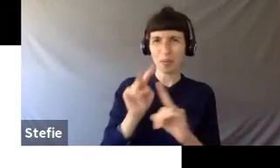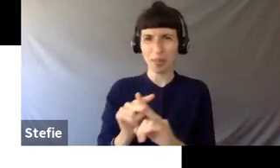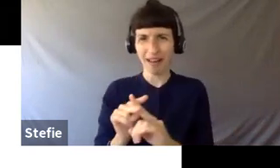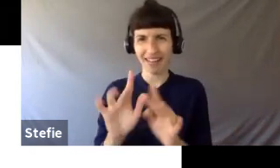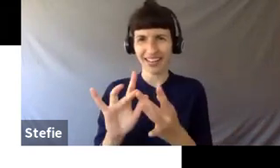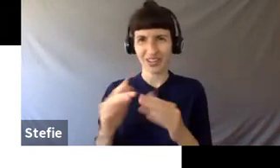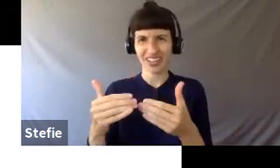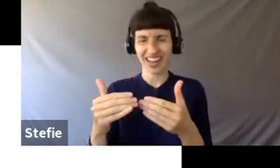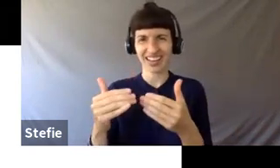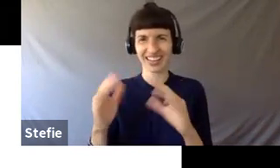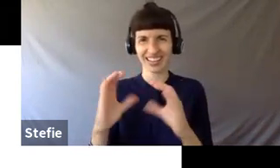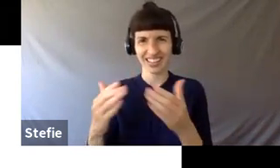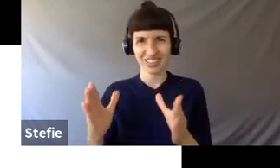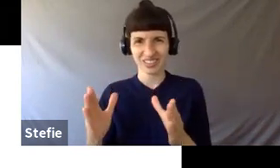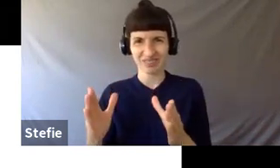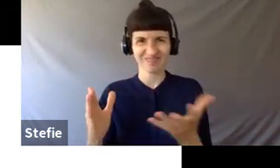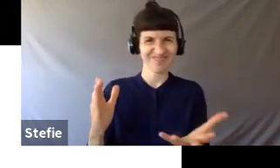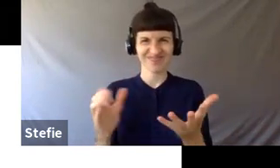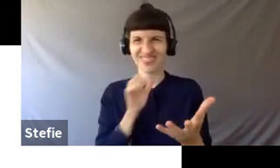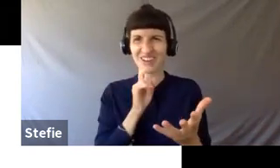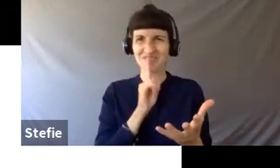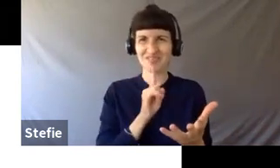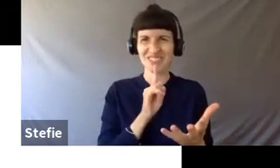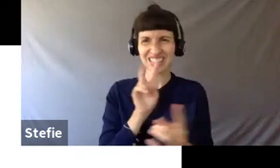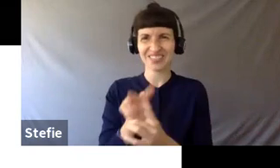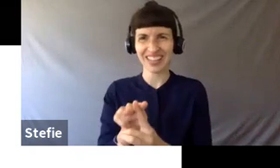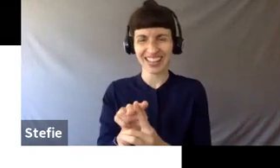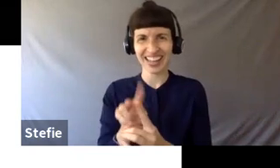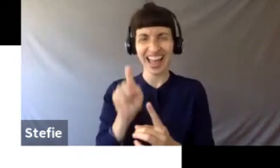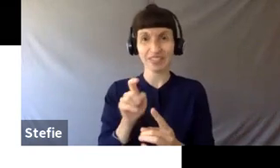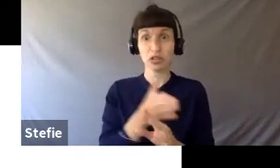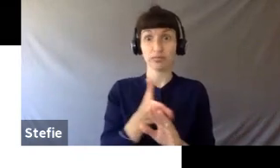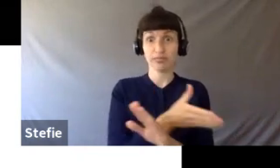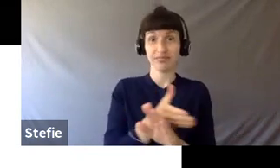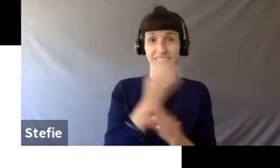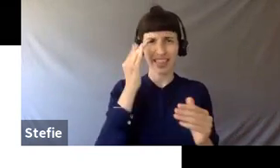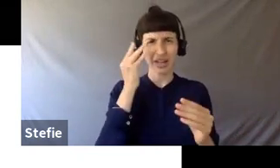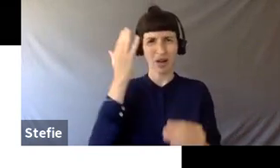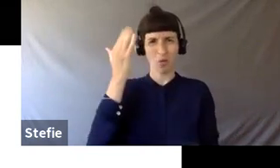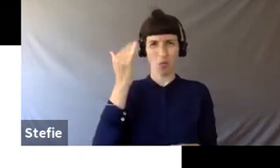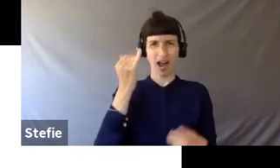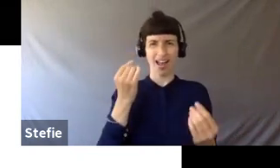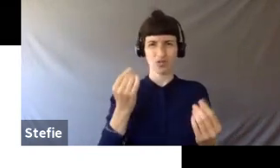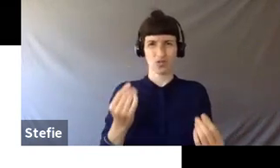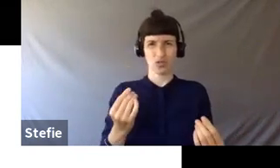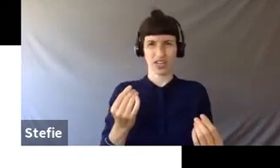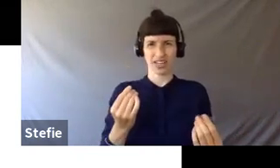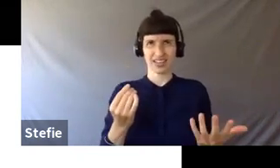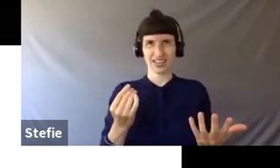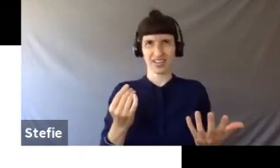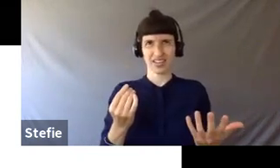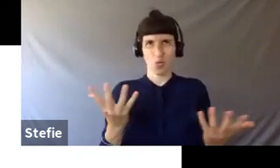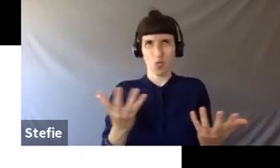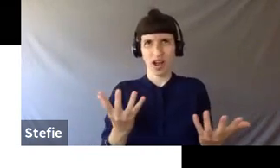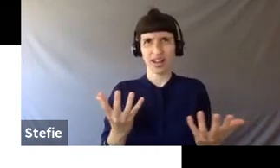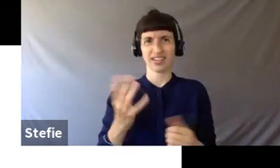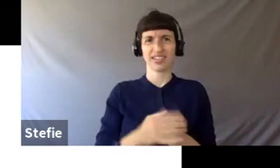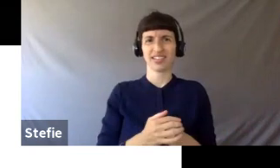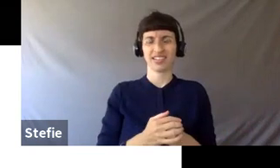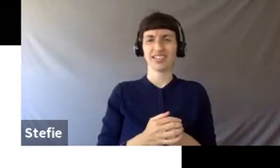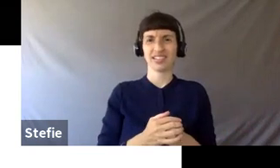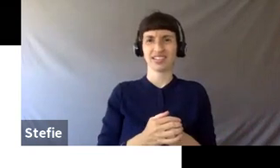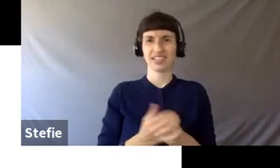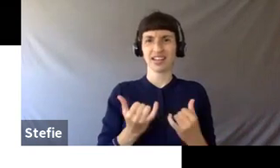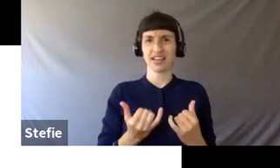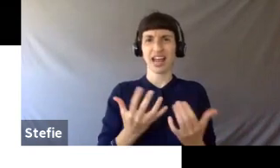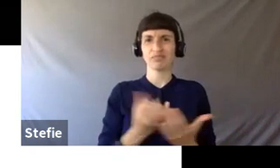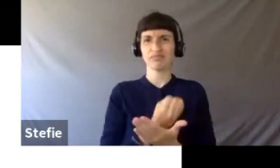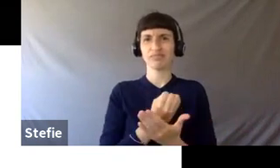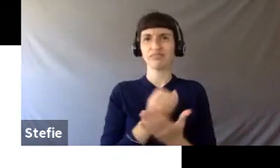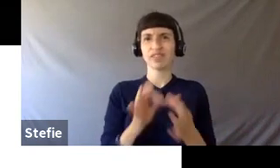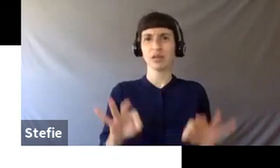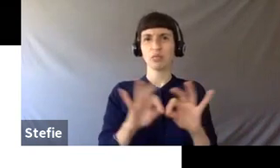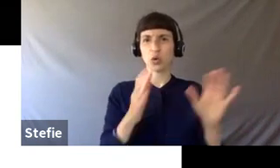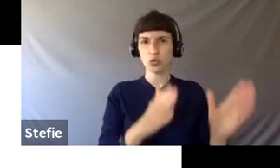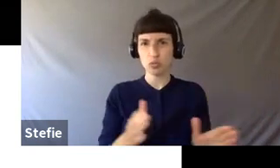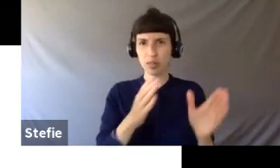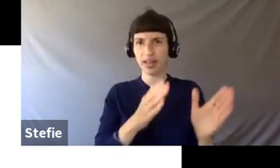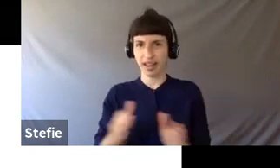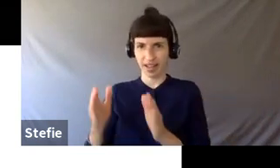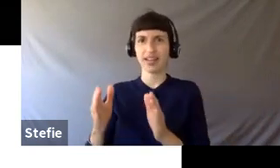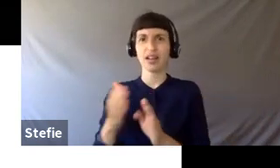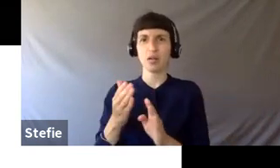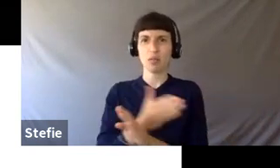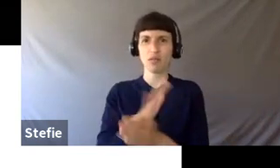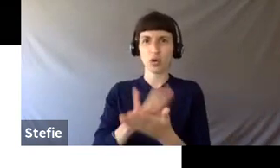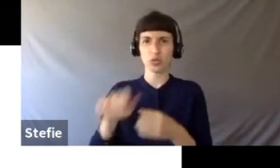What we have done in the classroom, does it translate one-to-one to the virtual environment?